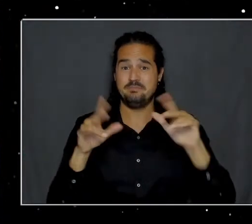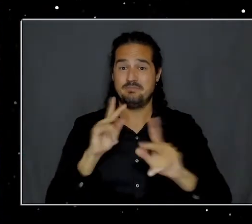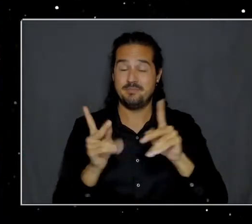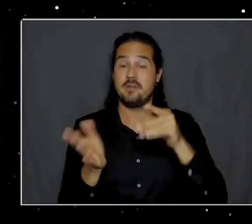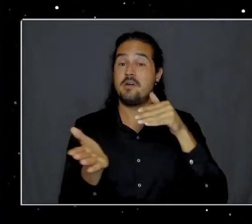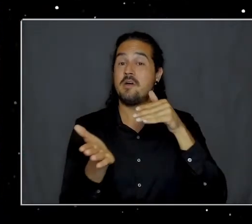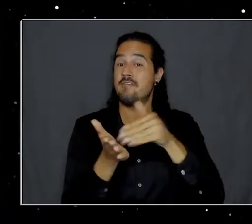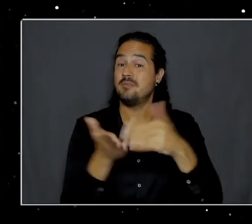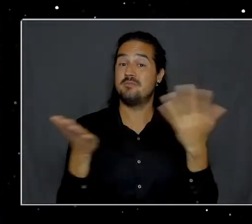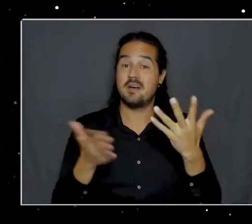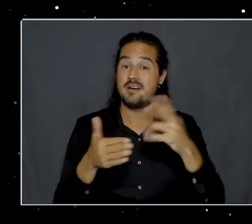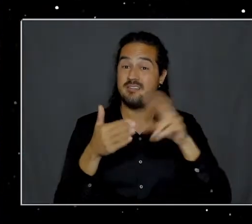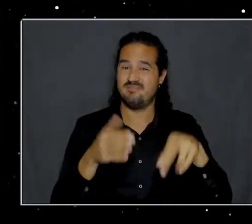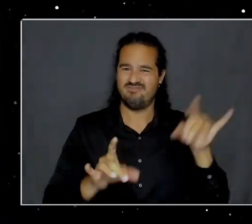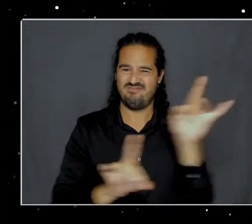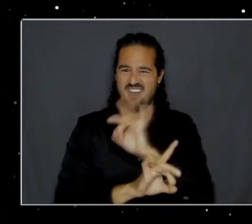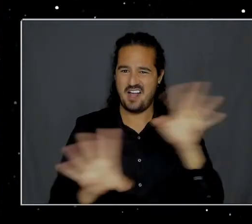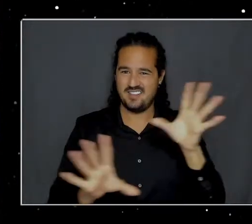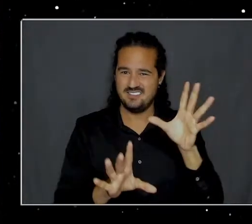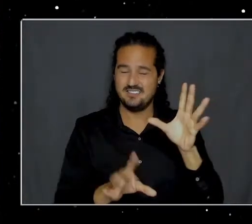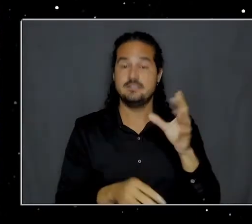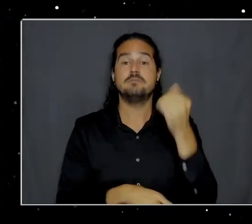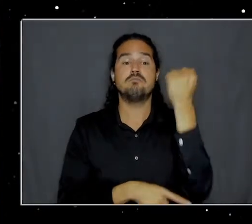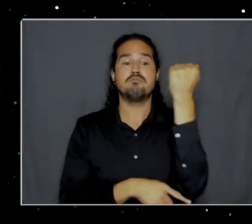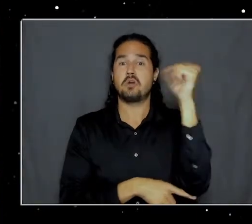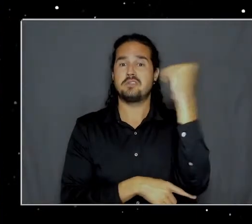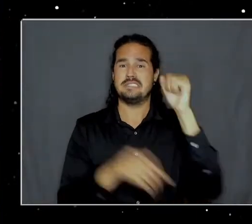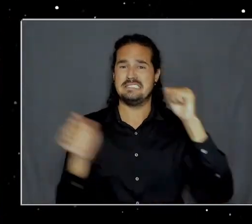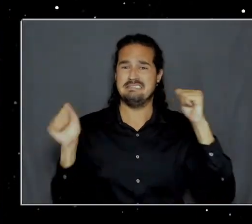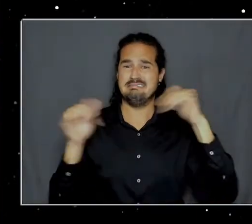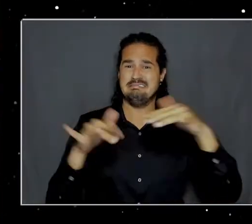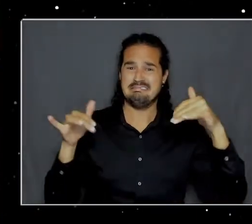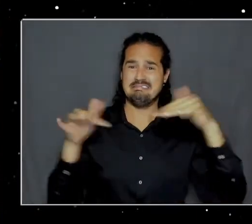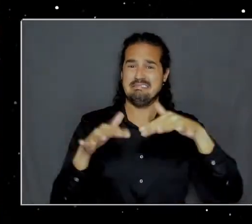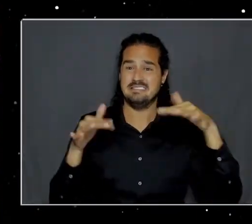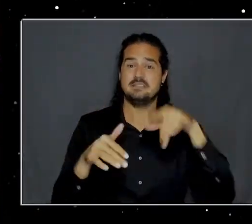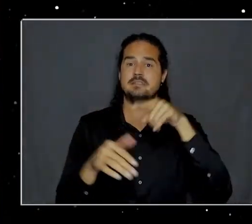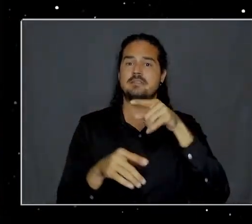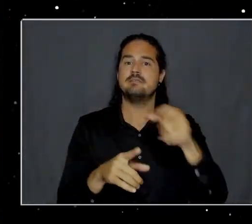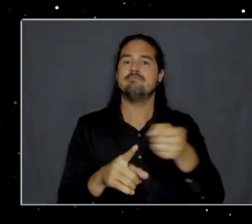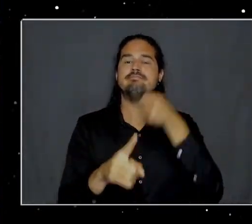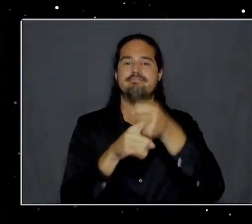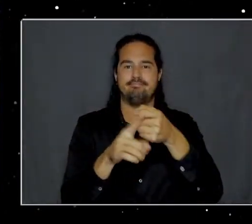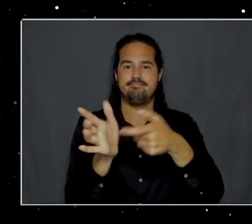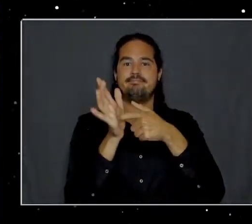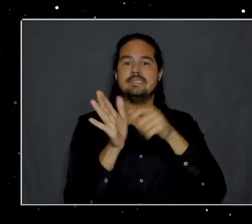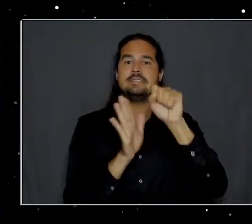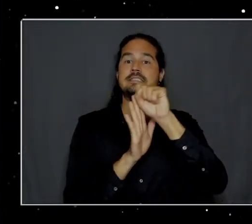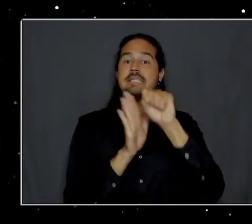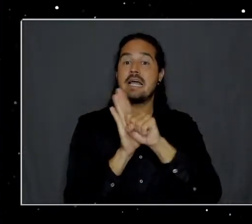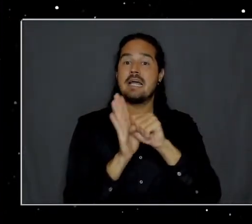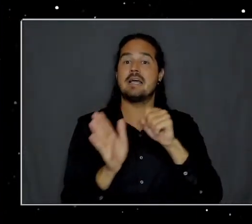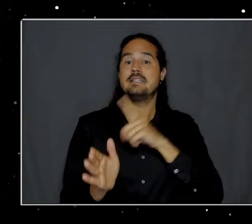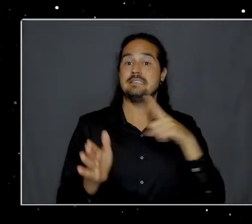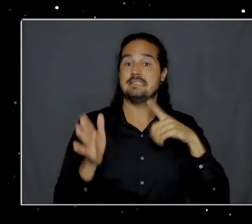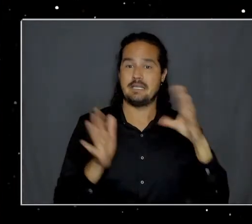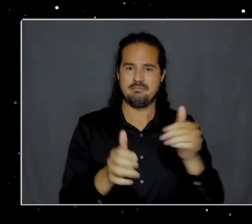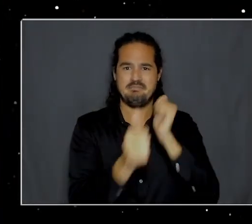TARGETS BLACK, BROWN AND INDIGENOUS PEOPLE, AND TOO OFTEN RESULTS IN VIOLENCE.